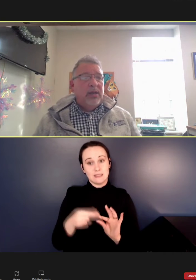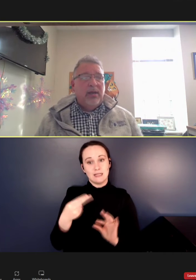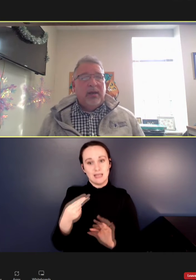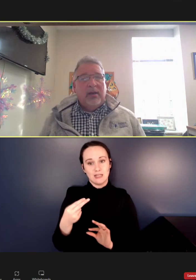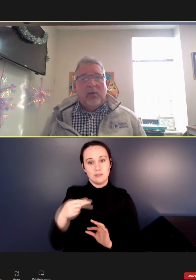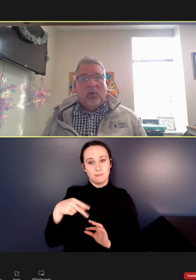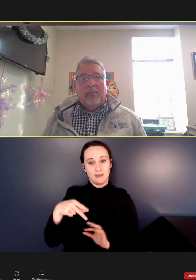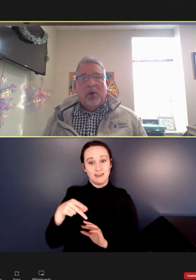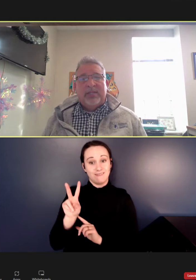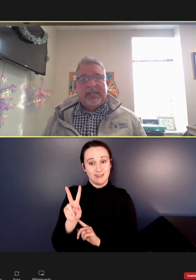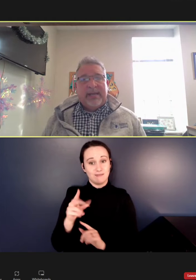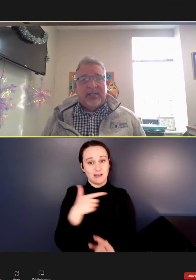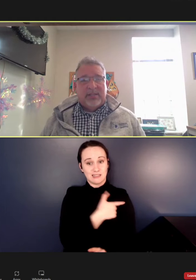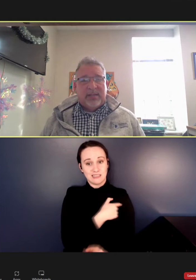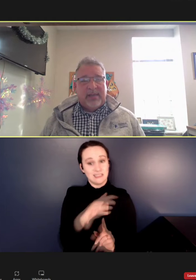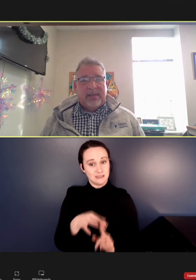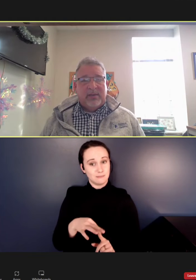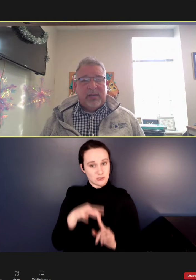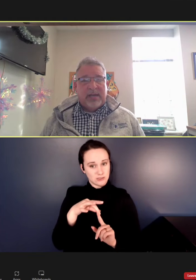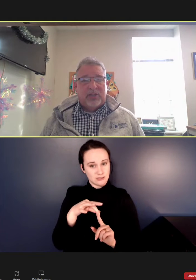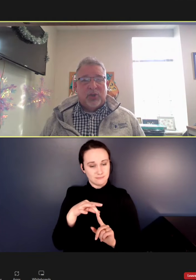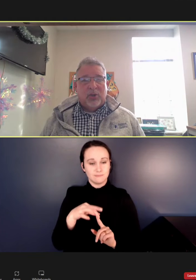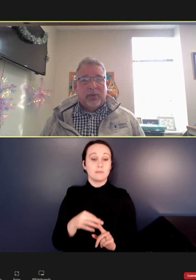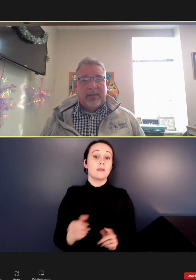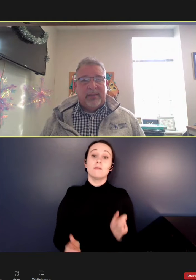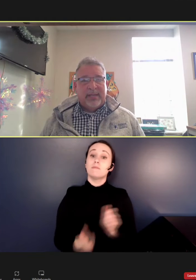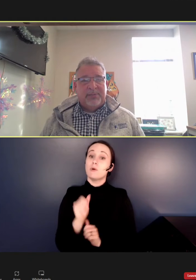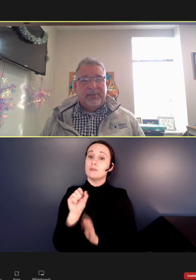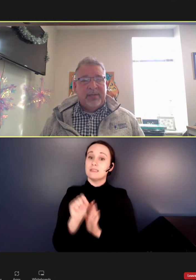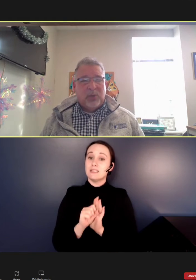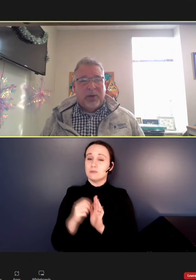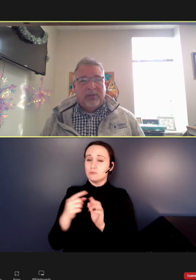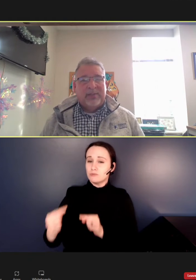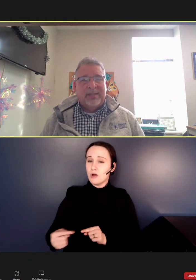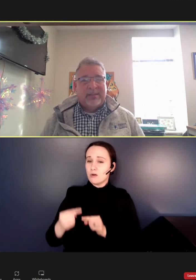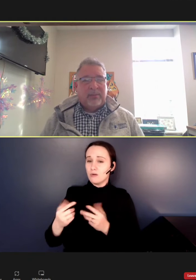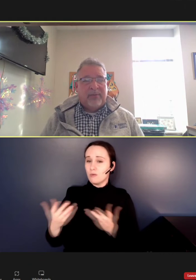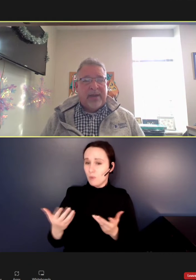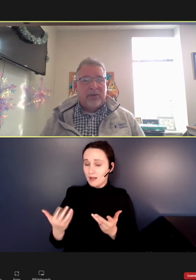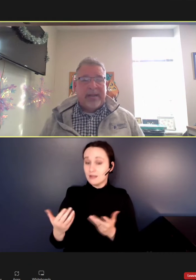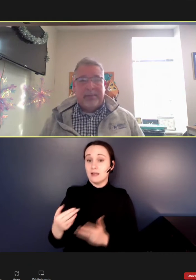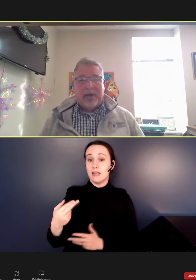what most states I think kind of struggle with is HPV is one of those things and providers and